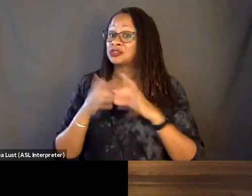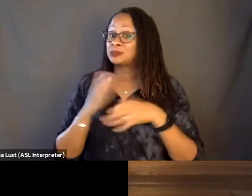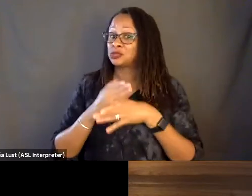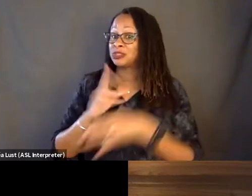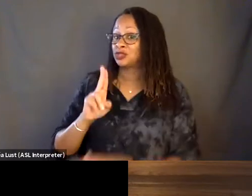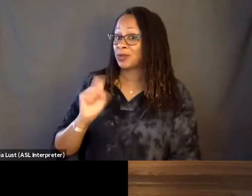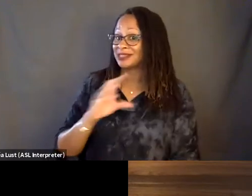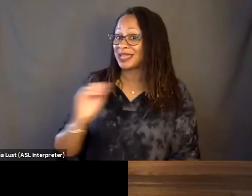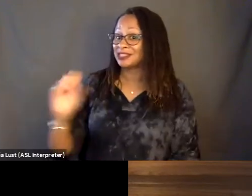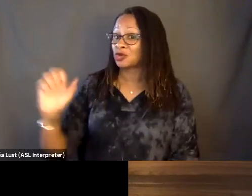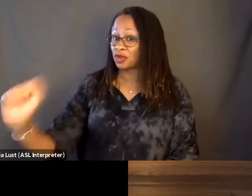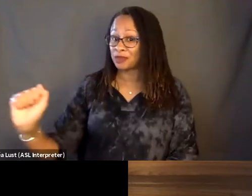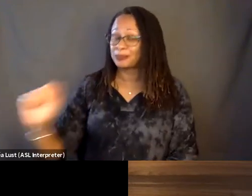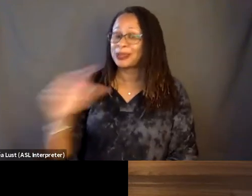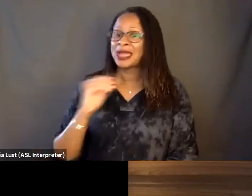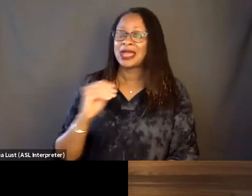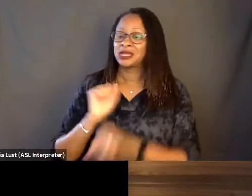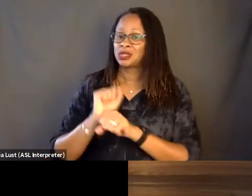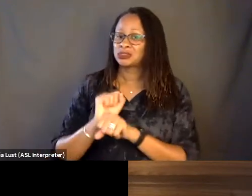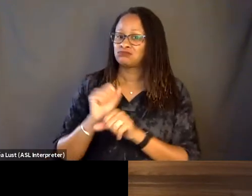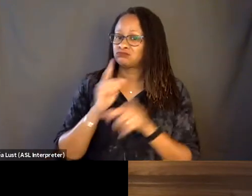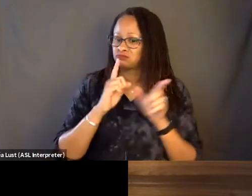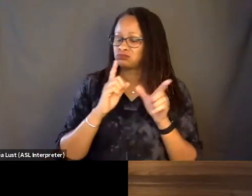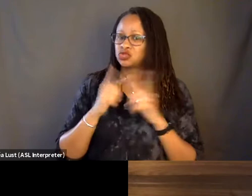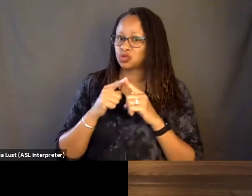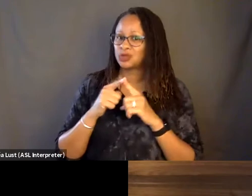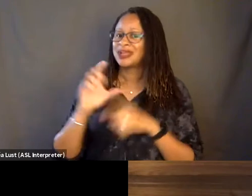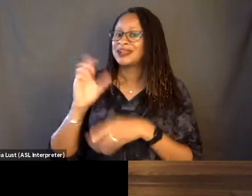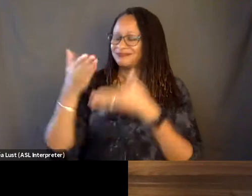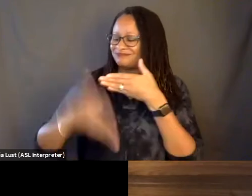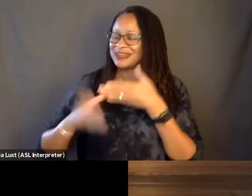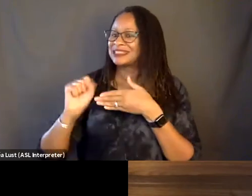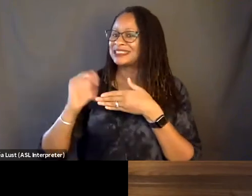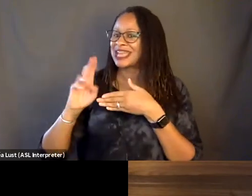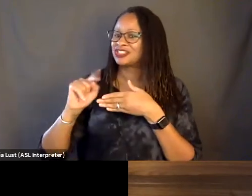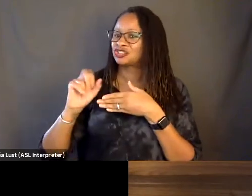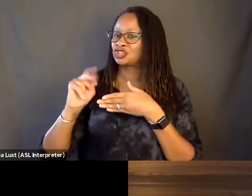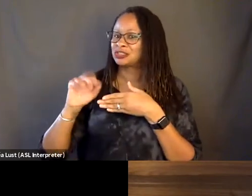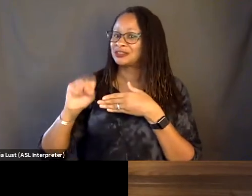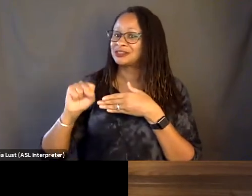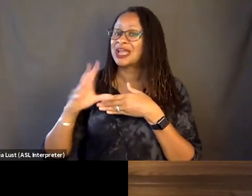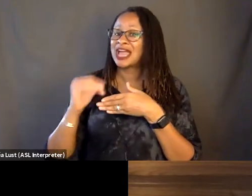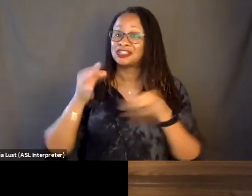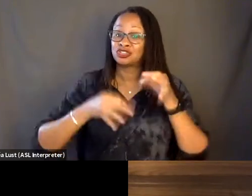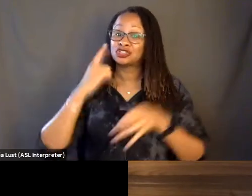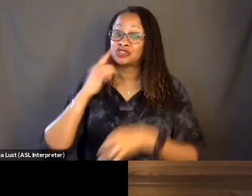to work towards sanctions, and that he plans to work for justice for Jamal.